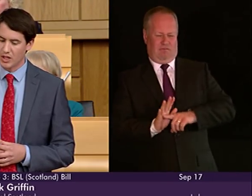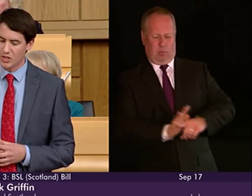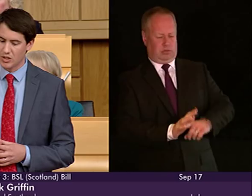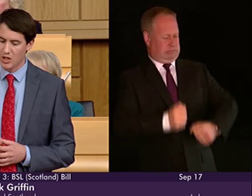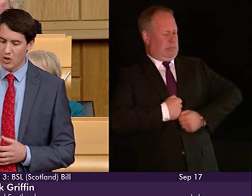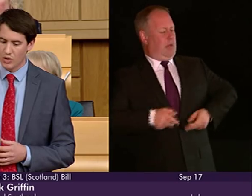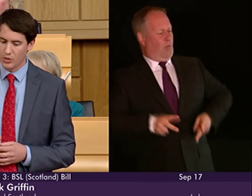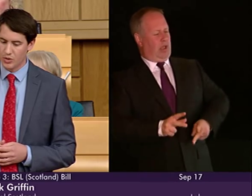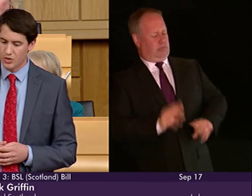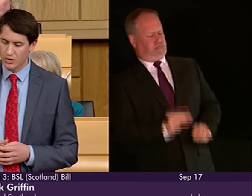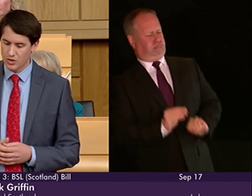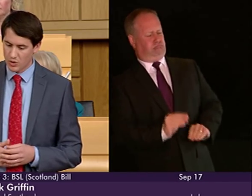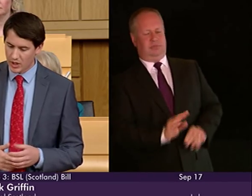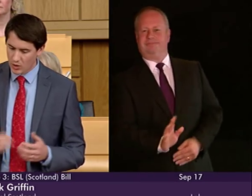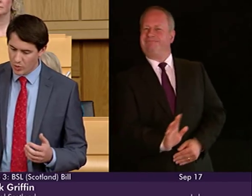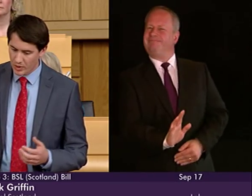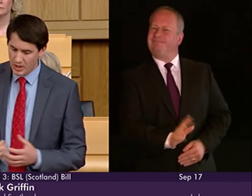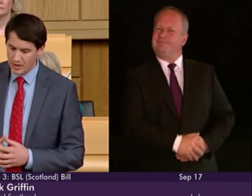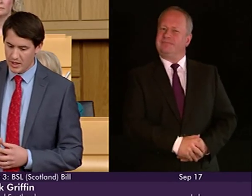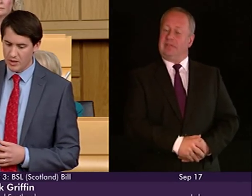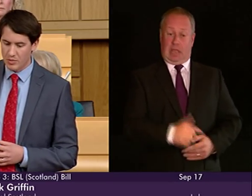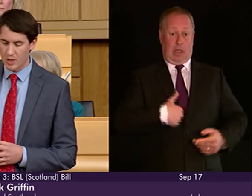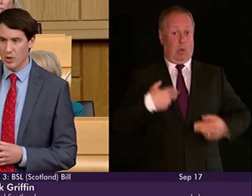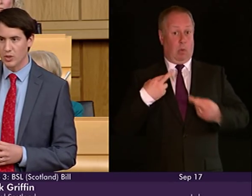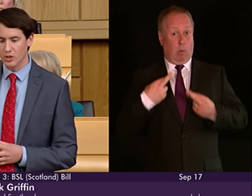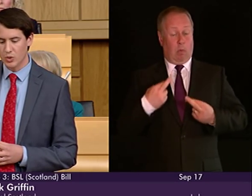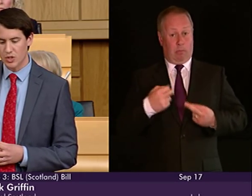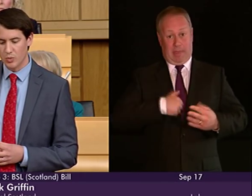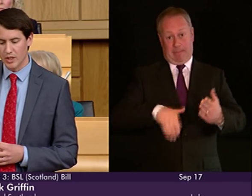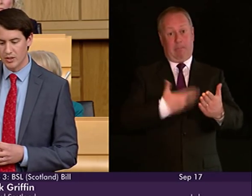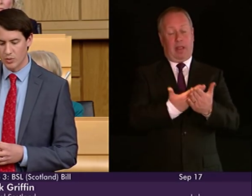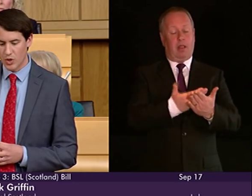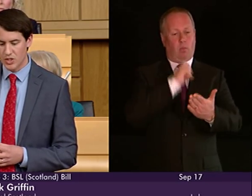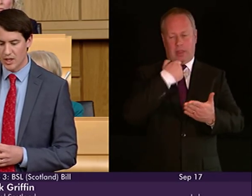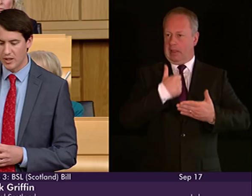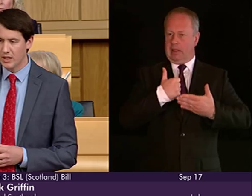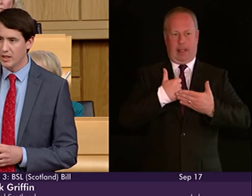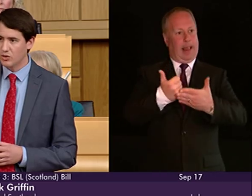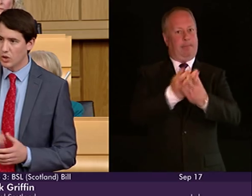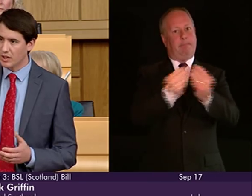education on those children. I hope that my bill can go some way towards that.